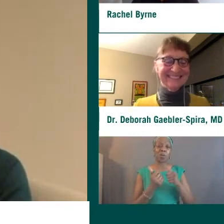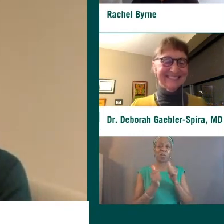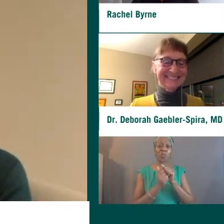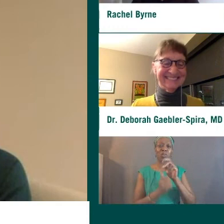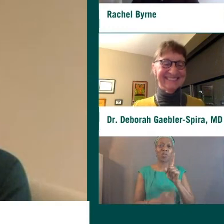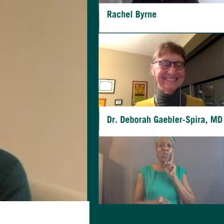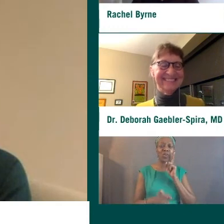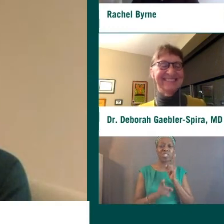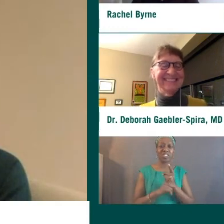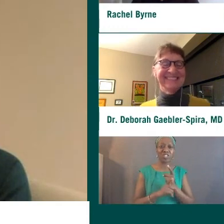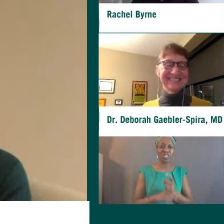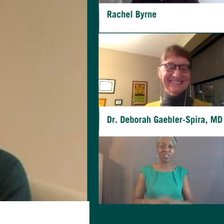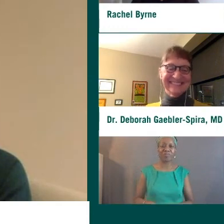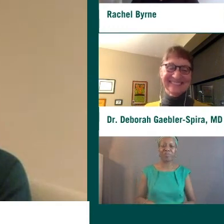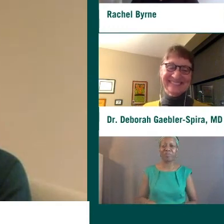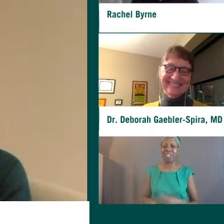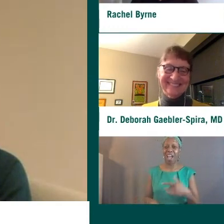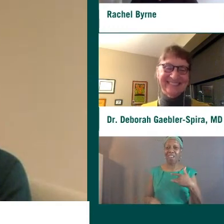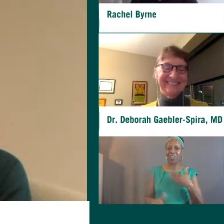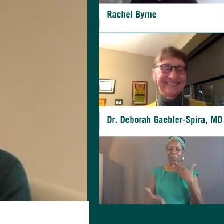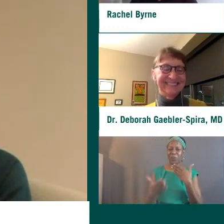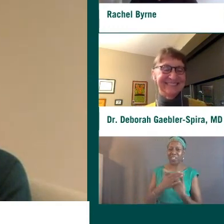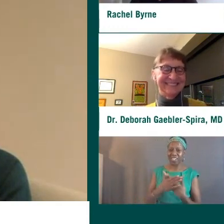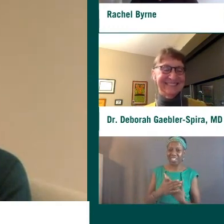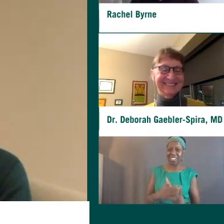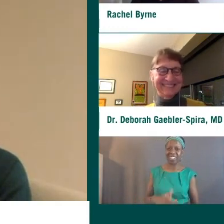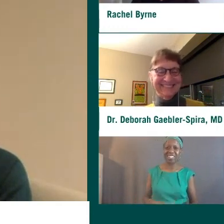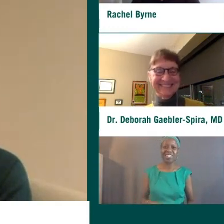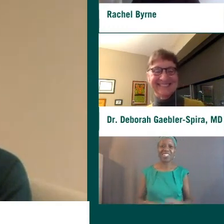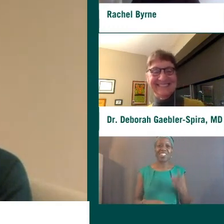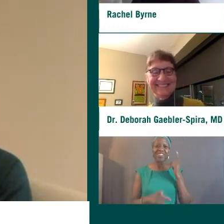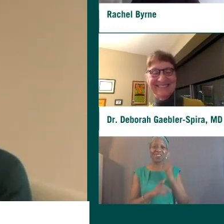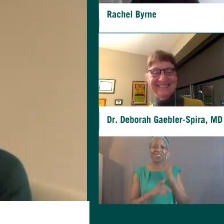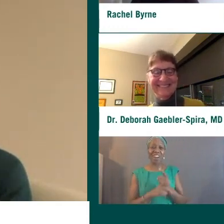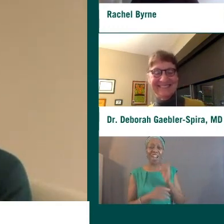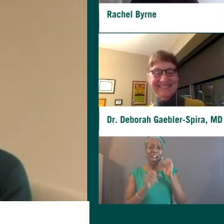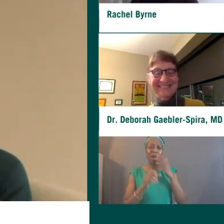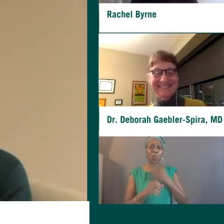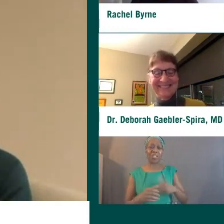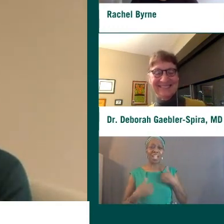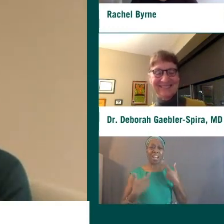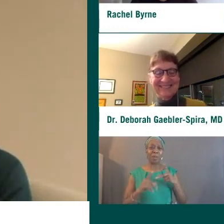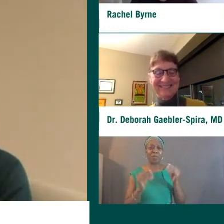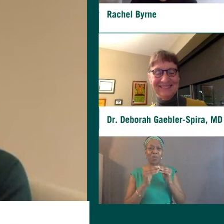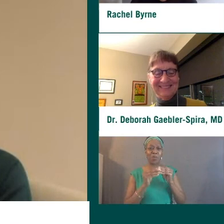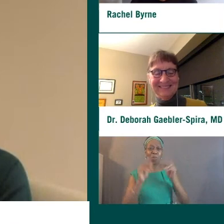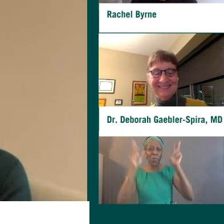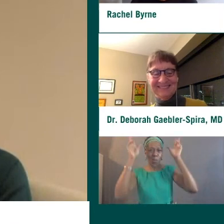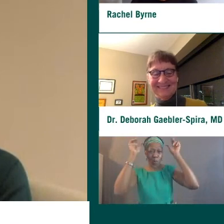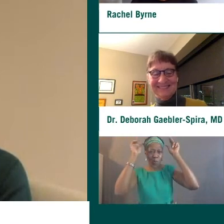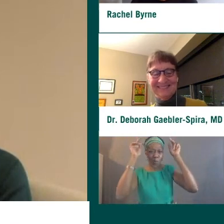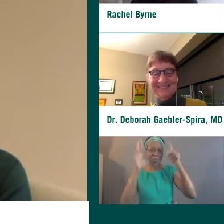That sounds amazing. I wanna do more of that. Now next question that's coming in.